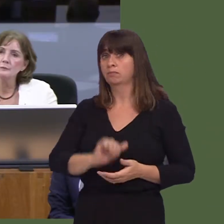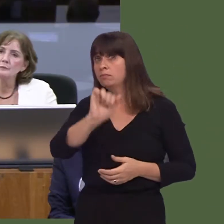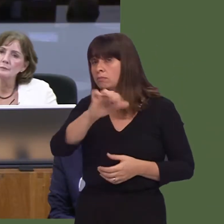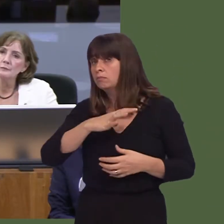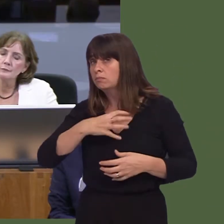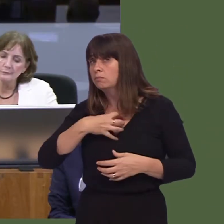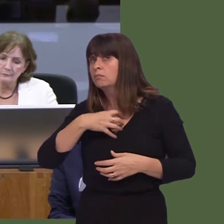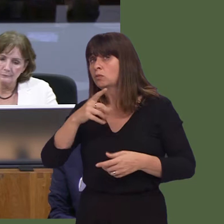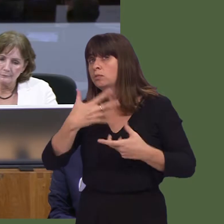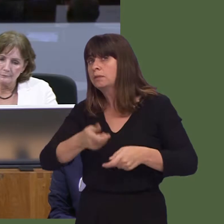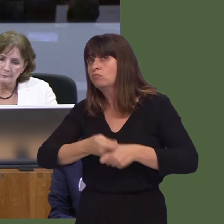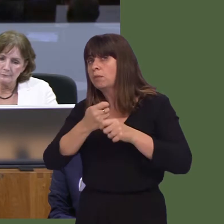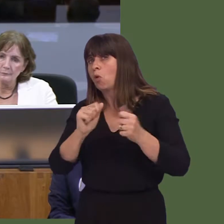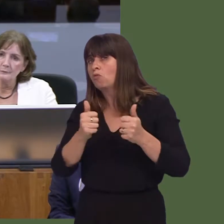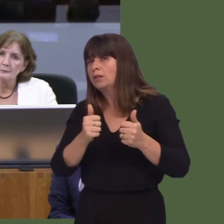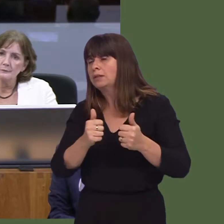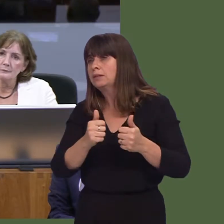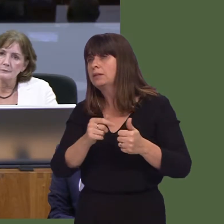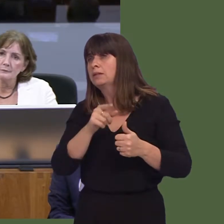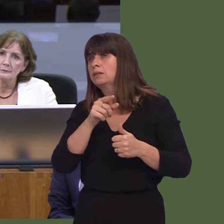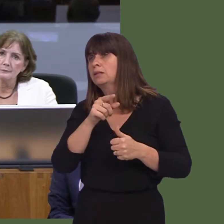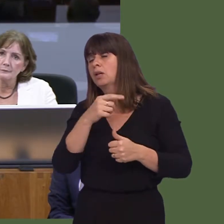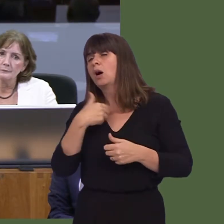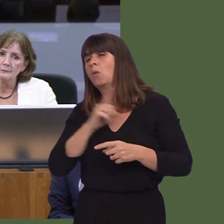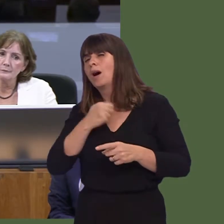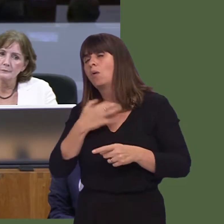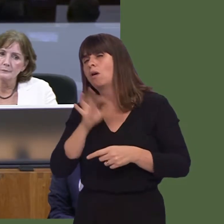answer to this, leader of the house, is the role of the third sector.